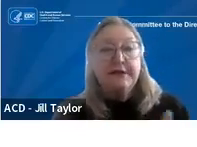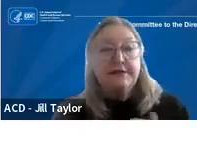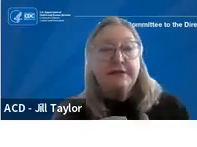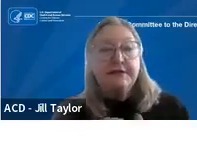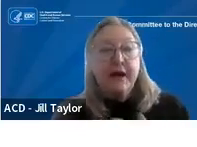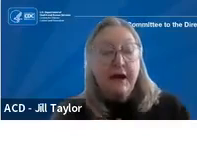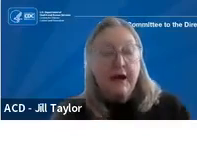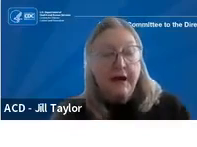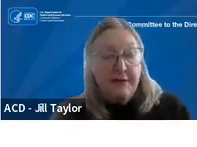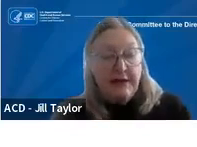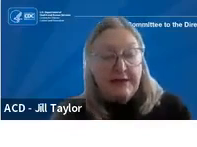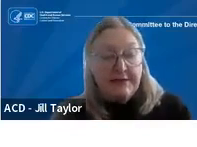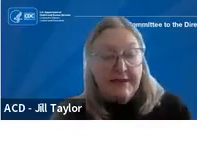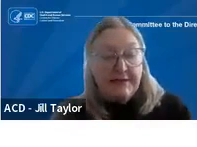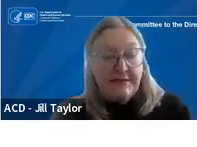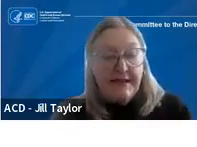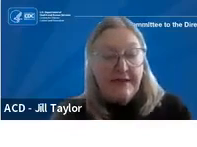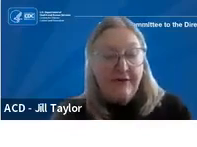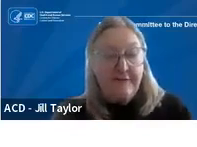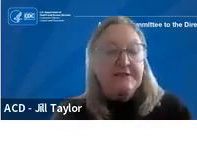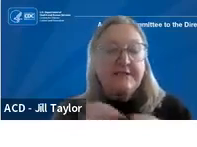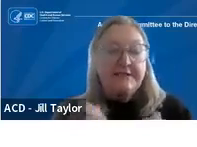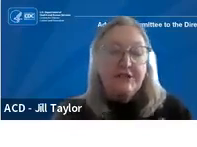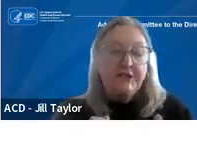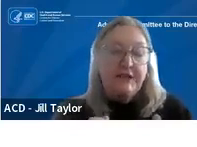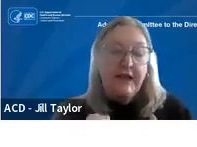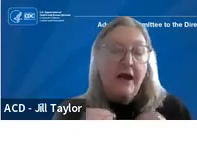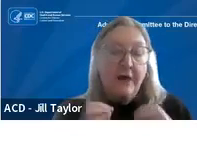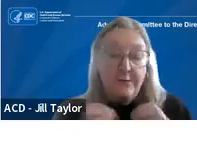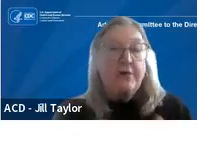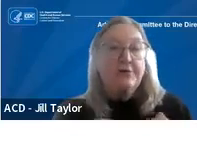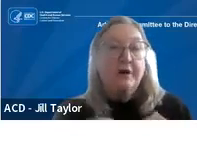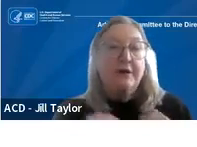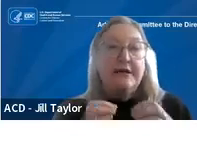This is a set of -- it's essentially a protocol,